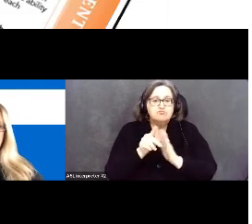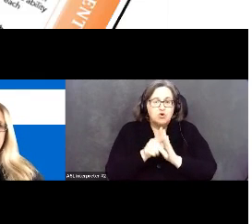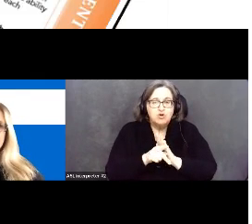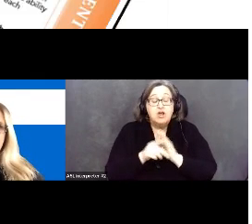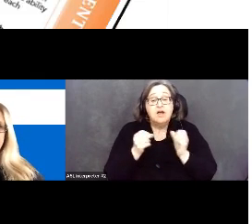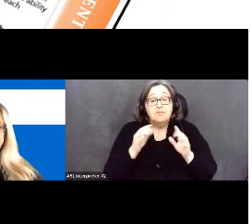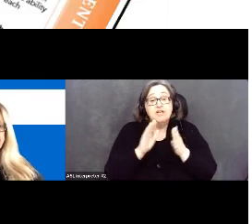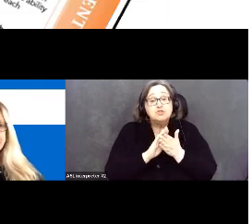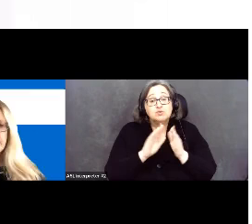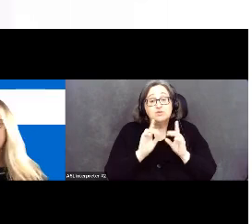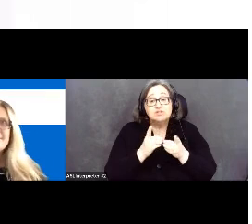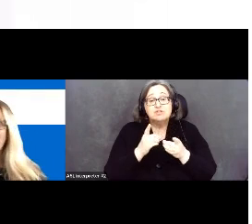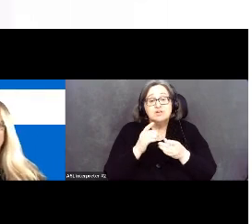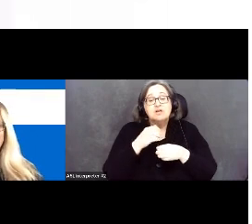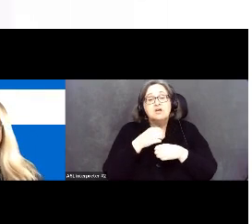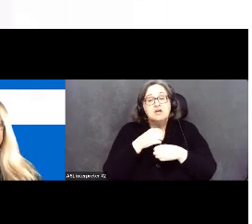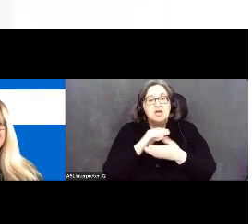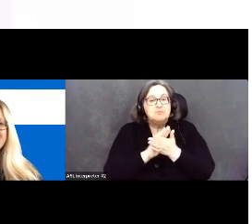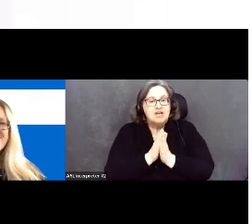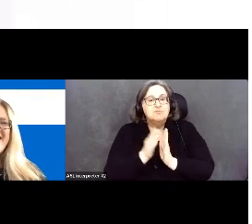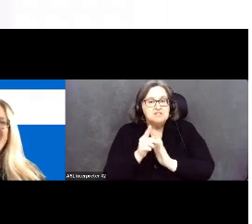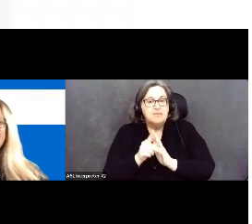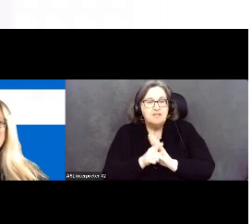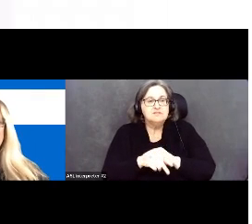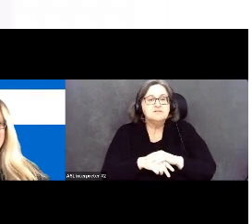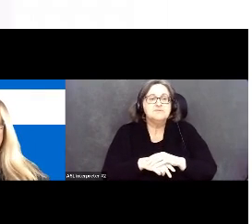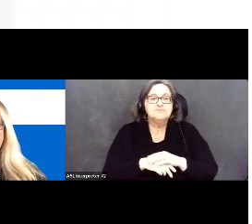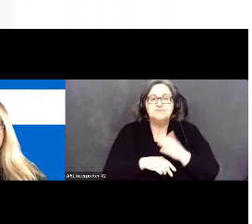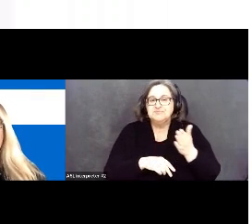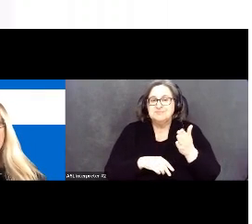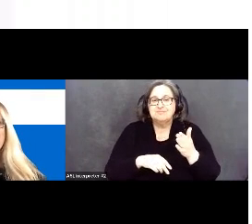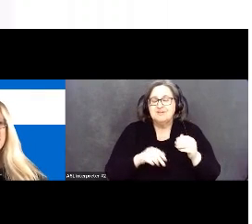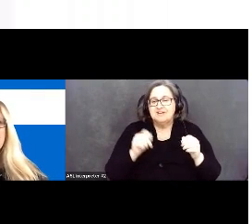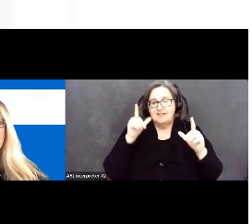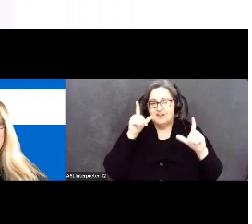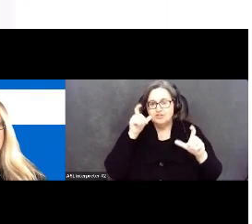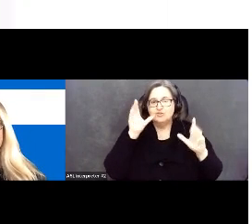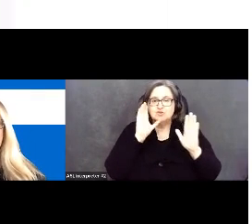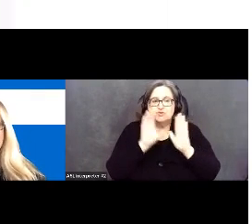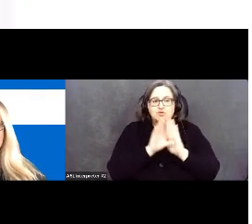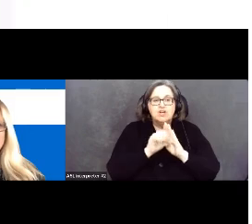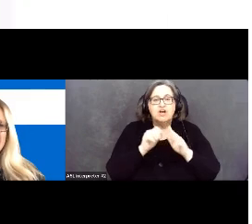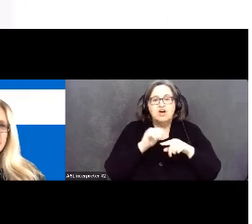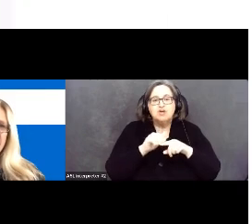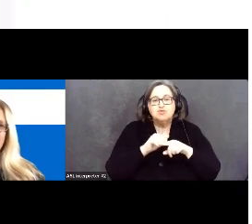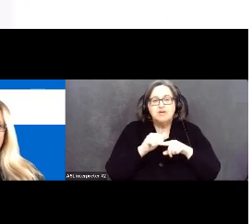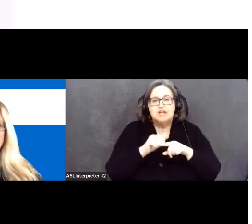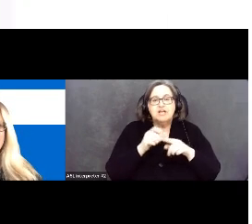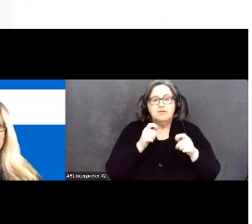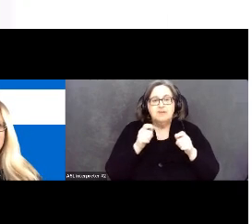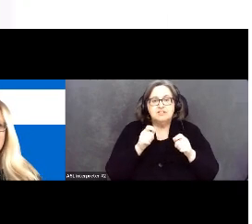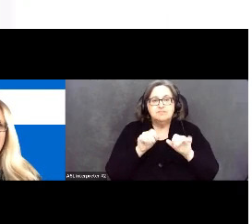Next slide. This is just a screen shot of the training management system. Next slide.